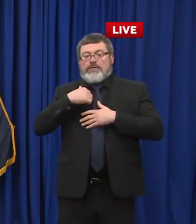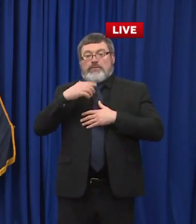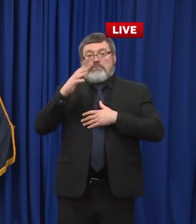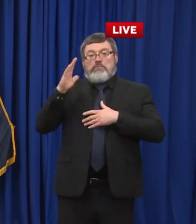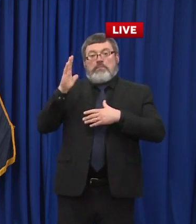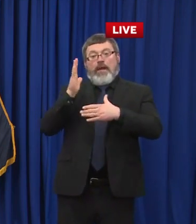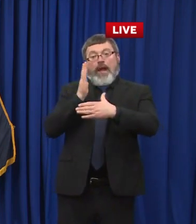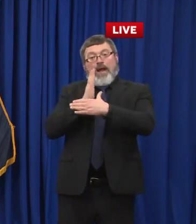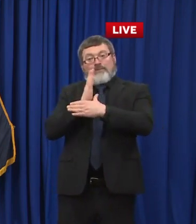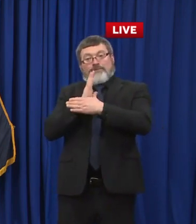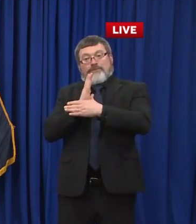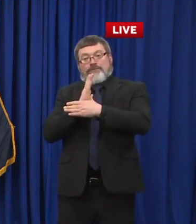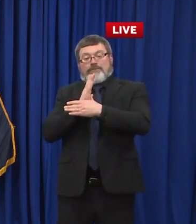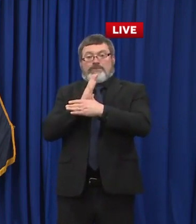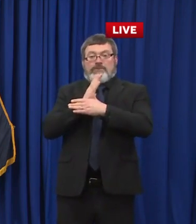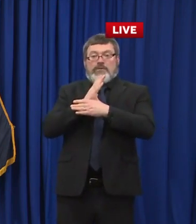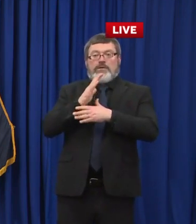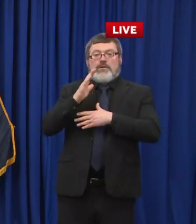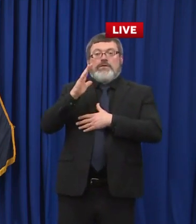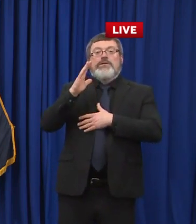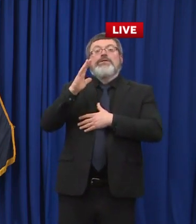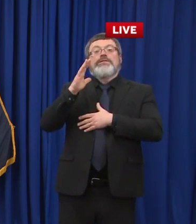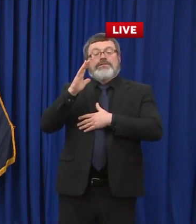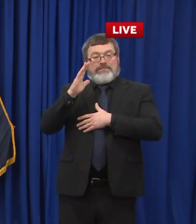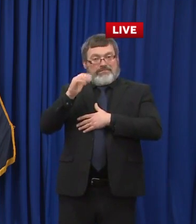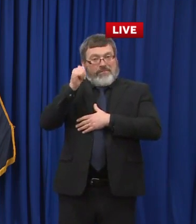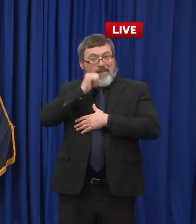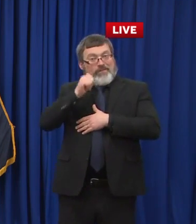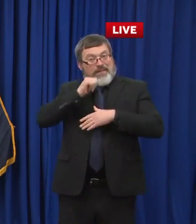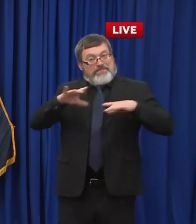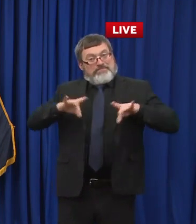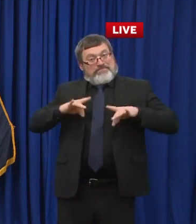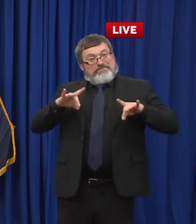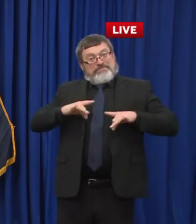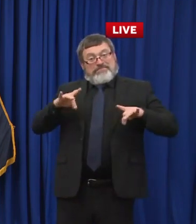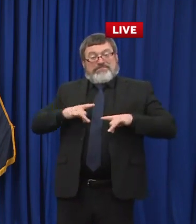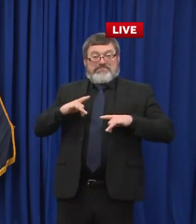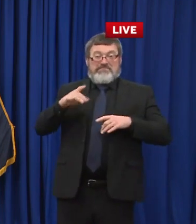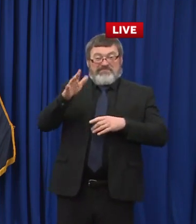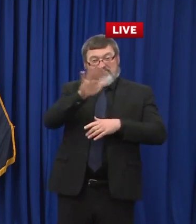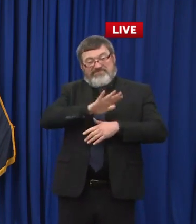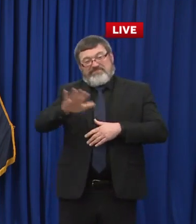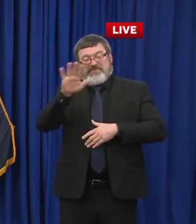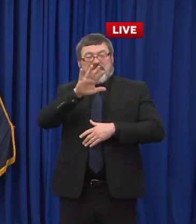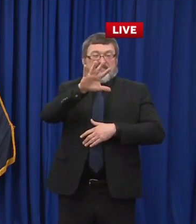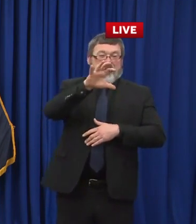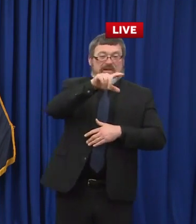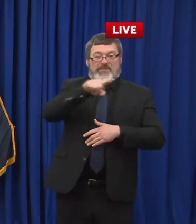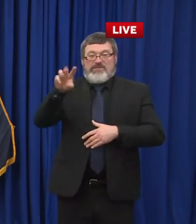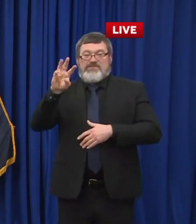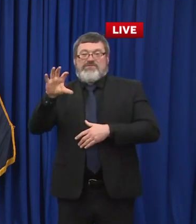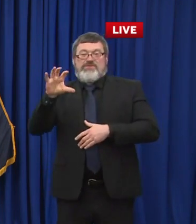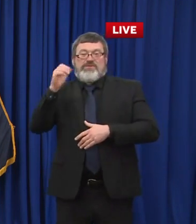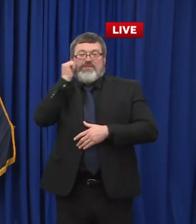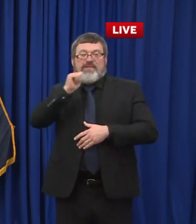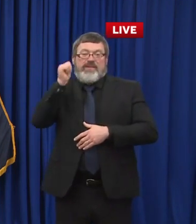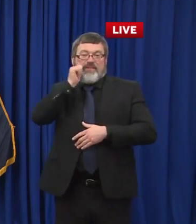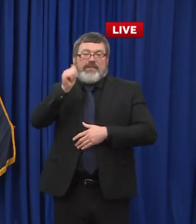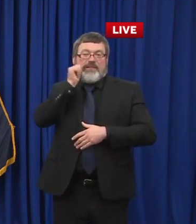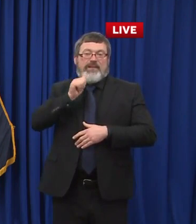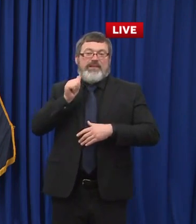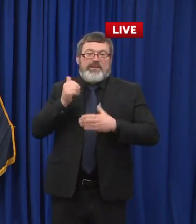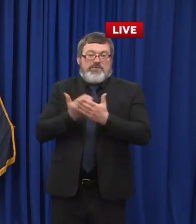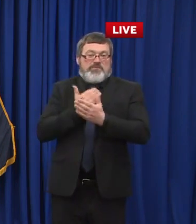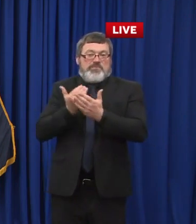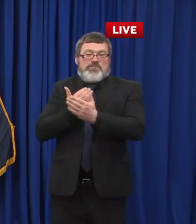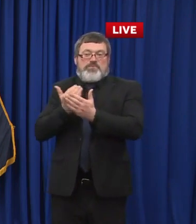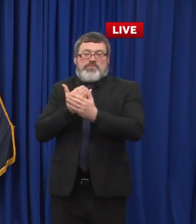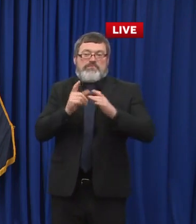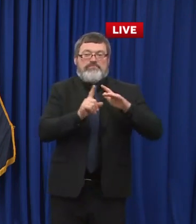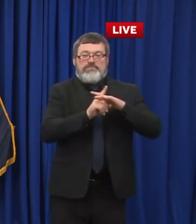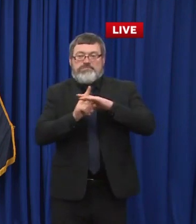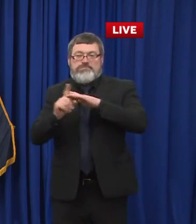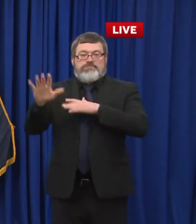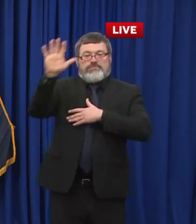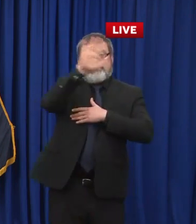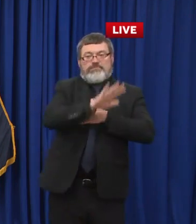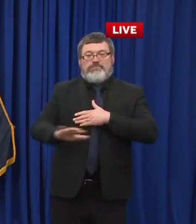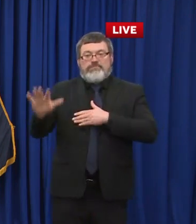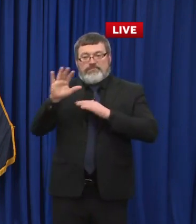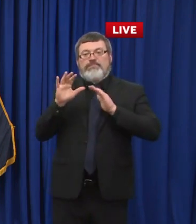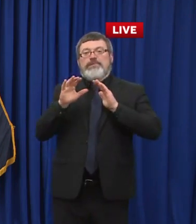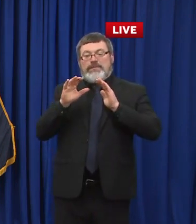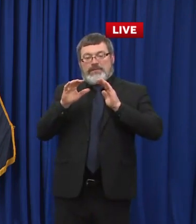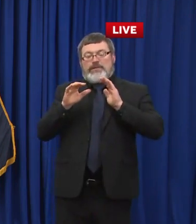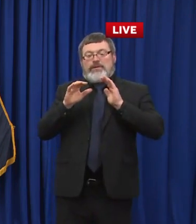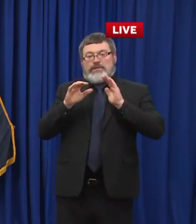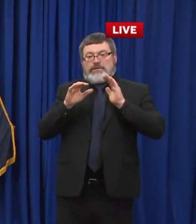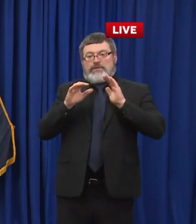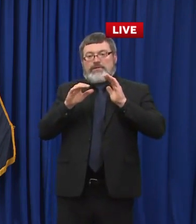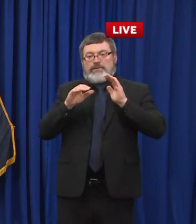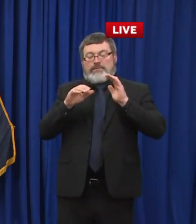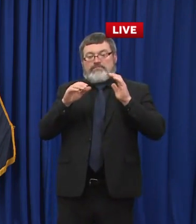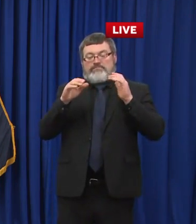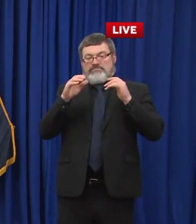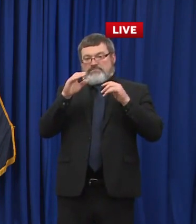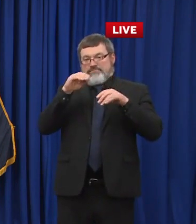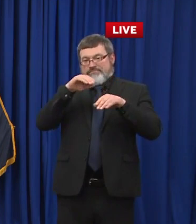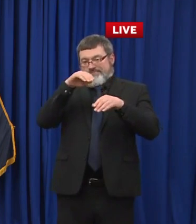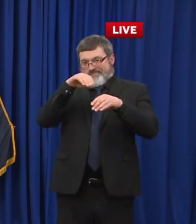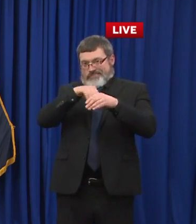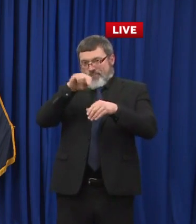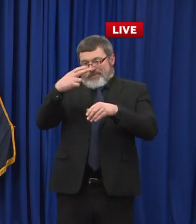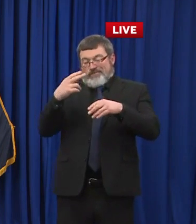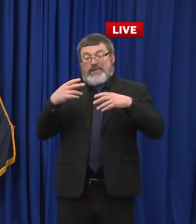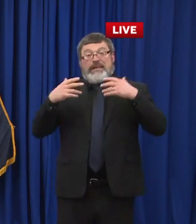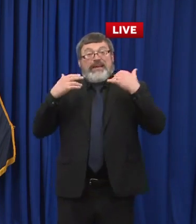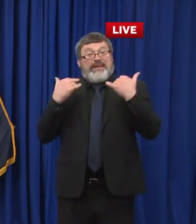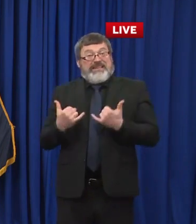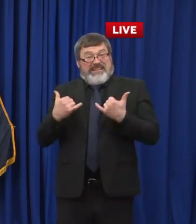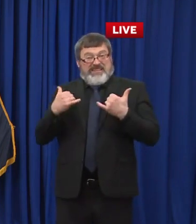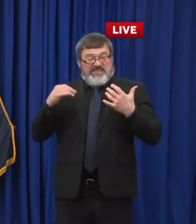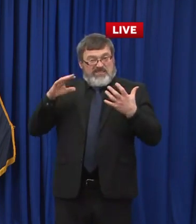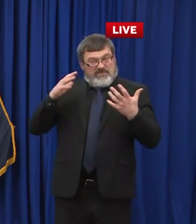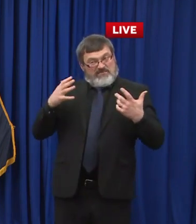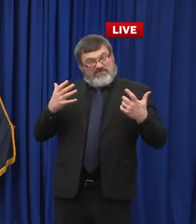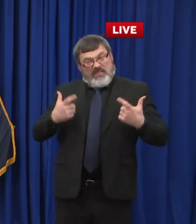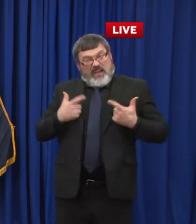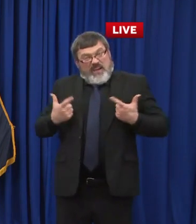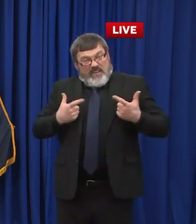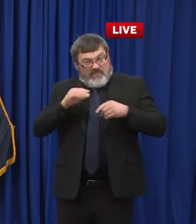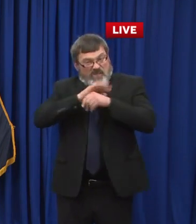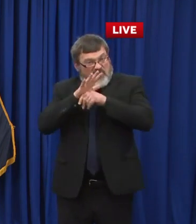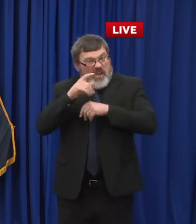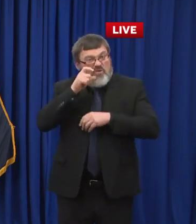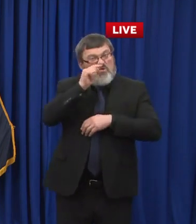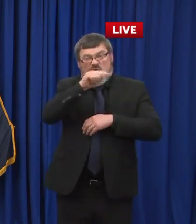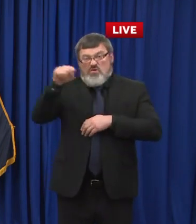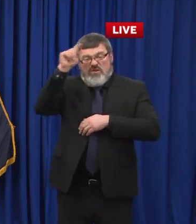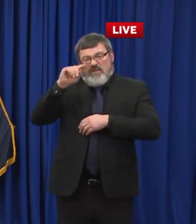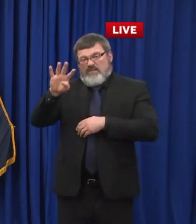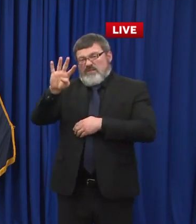WE HAVE BEEN AVERAGING ABOUT 500 TO 600 NEW INFECTIONS PER DAY STATEWIDE OVER THE PAST WEEK, AND THE CURRENT ACTIVE NUMBER OF INFECTIONS STANDS AT 4342 PEOPLE WITH ACTIVE COVID-19.